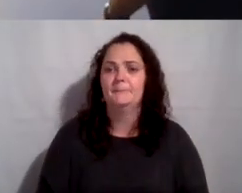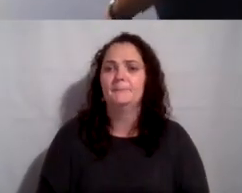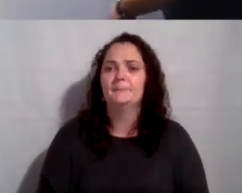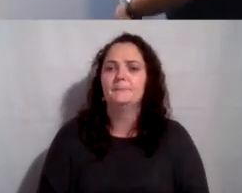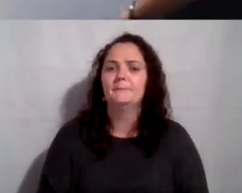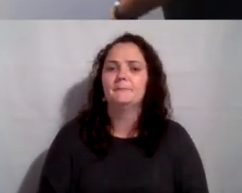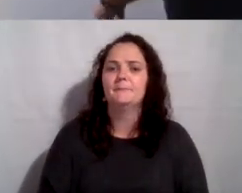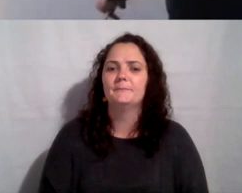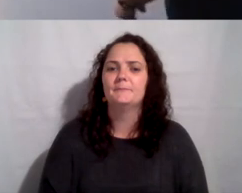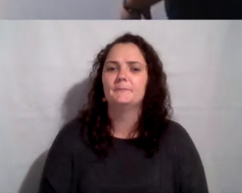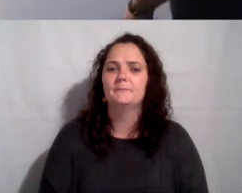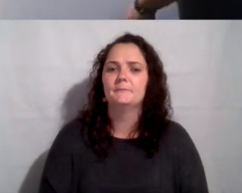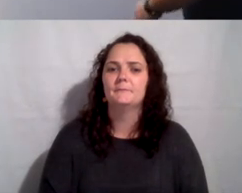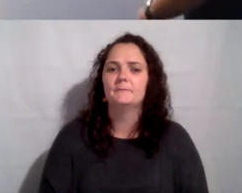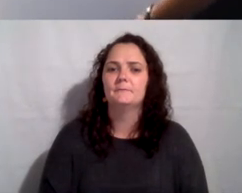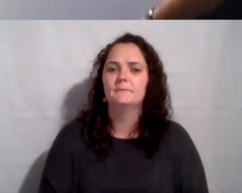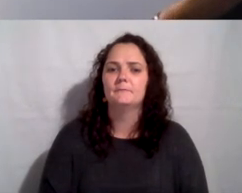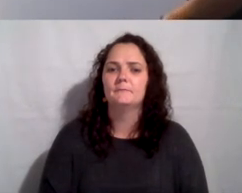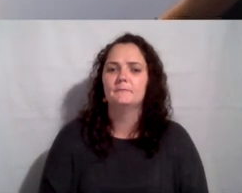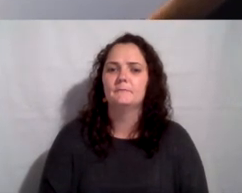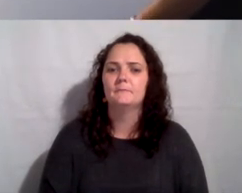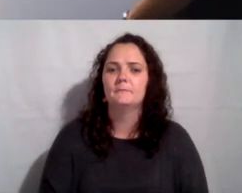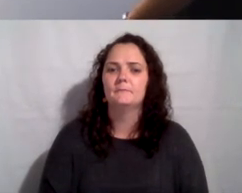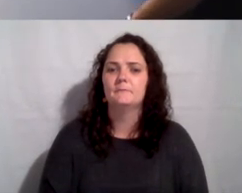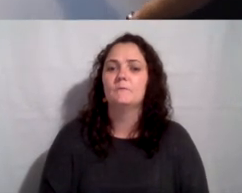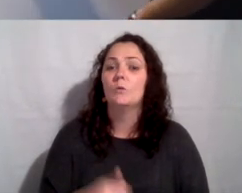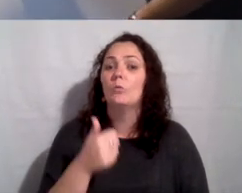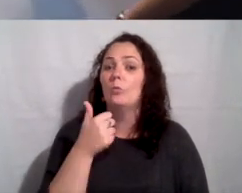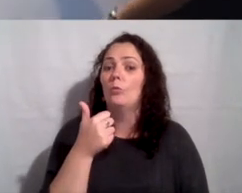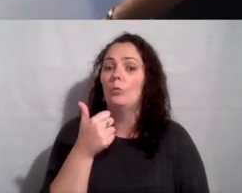it's a good habit if you've never used that trick before,